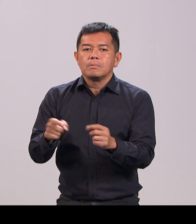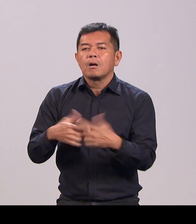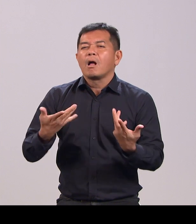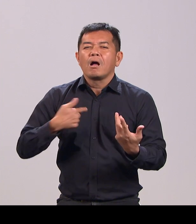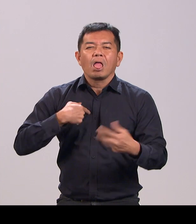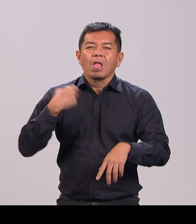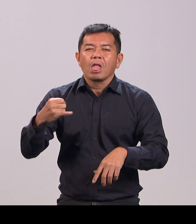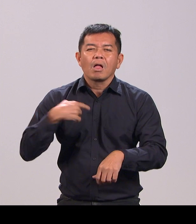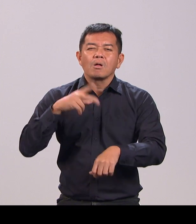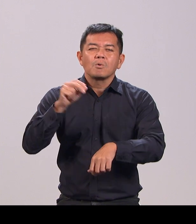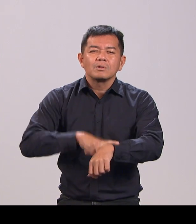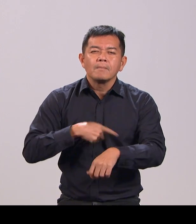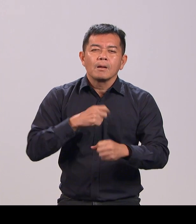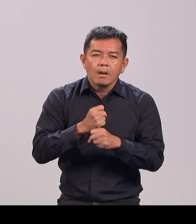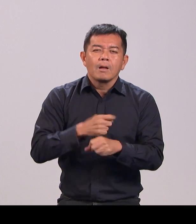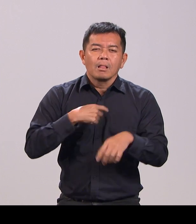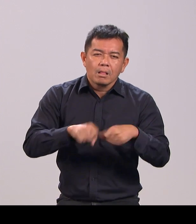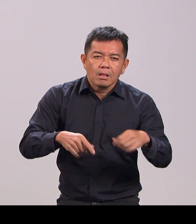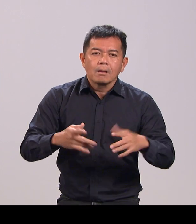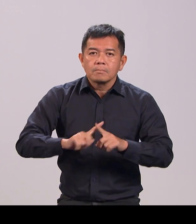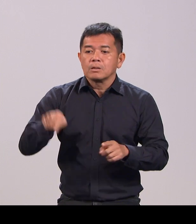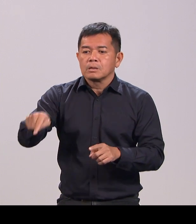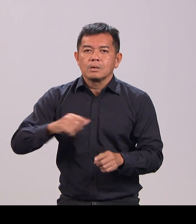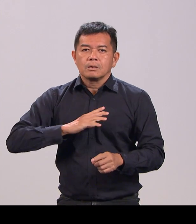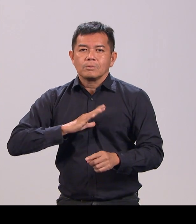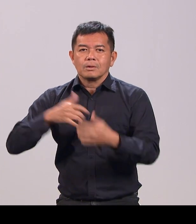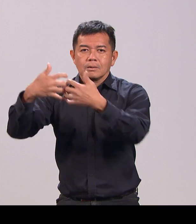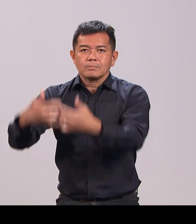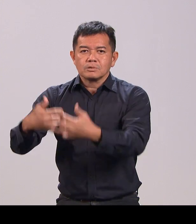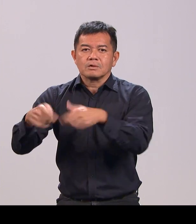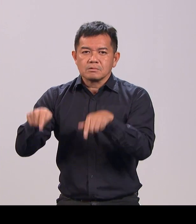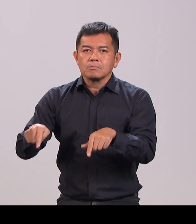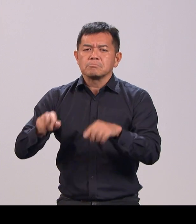But with the Rotimatic, the family can still have Chapati for dinner.